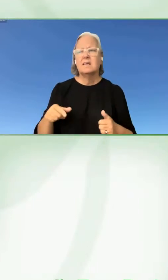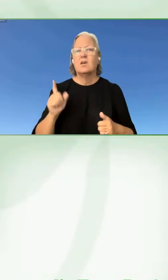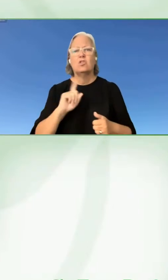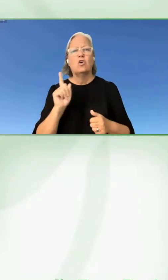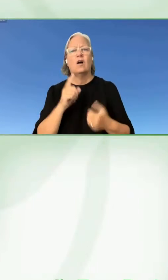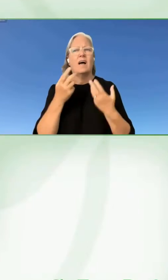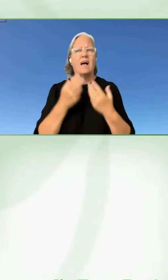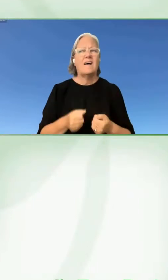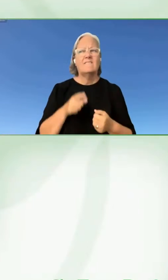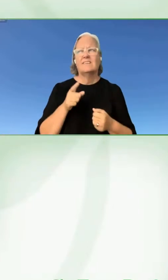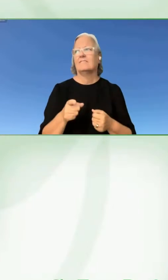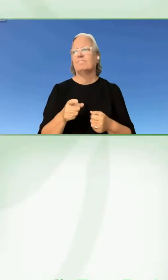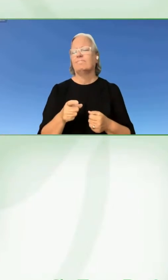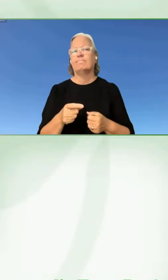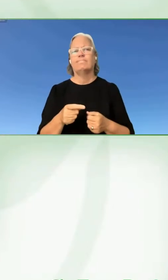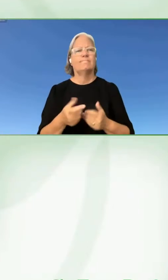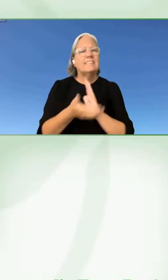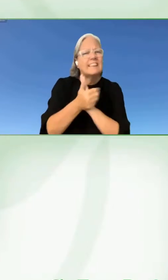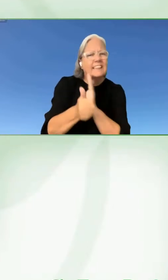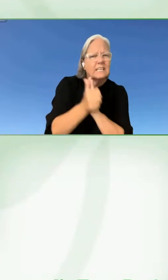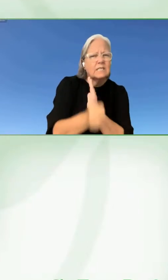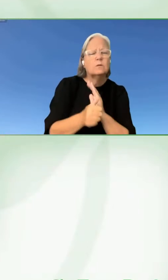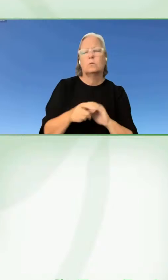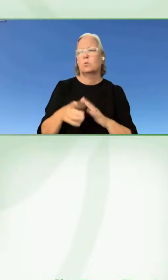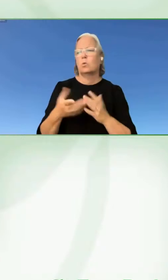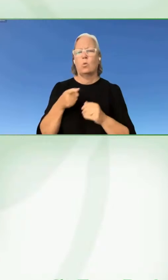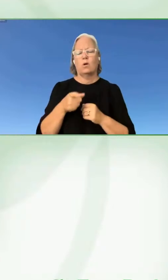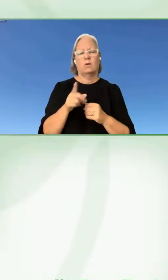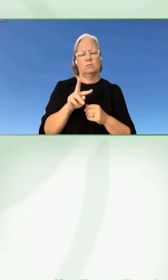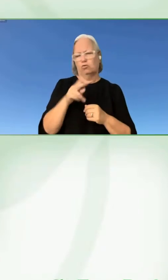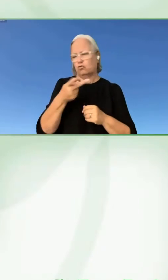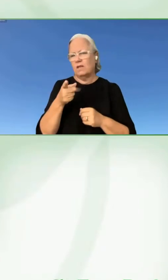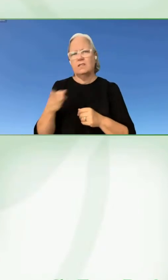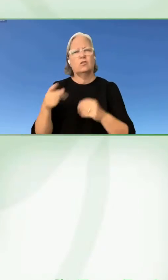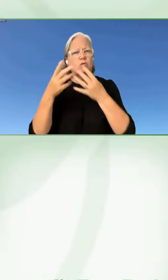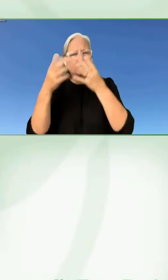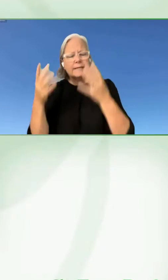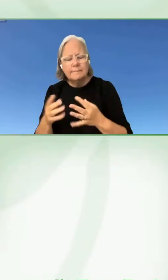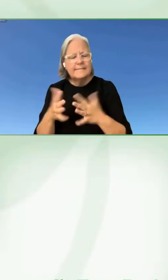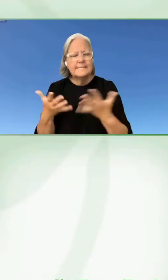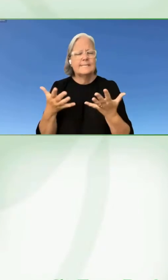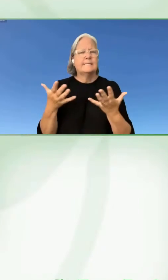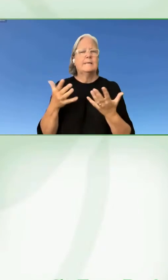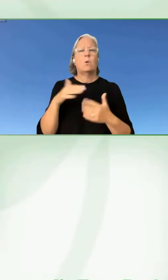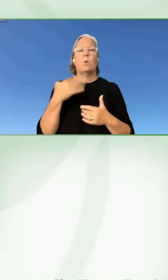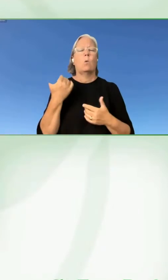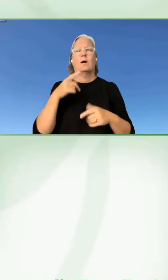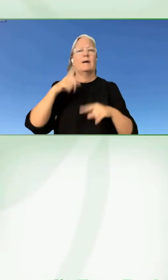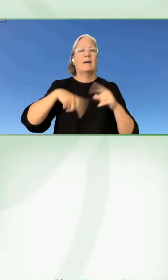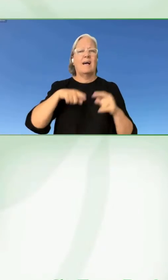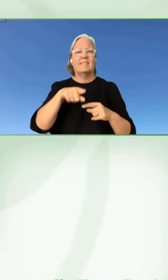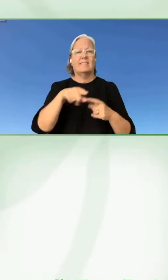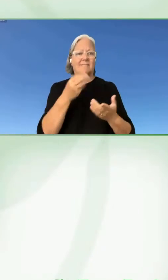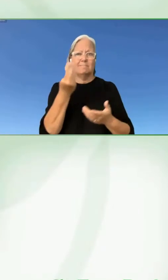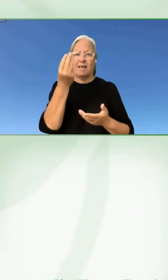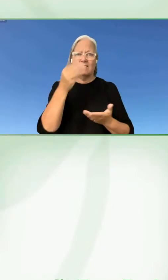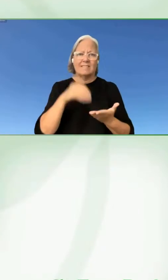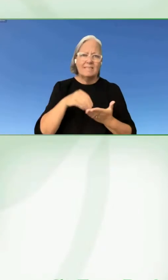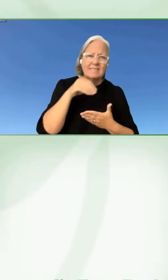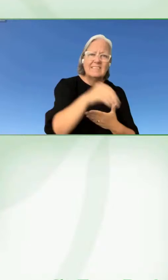People who do not have the relevant digital skills to use different systems, or they are